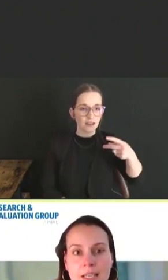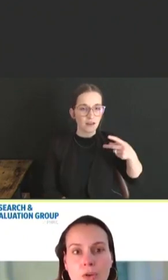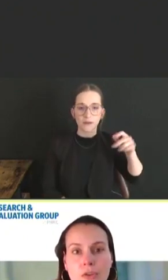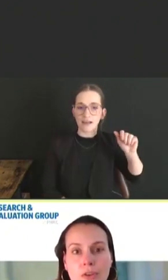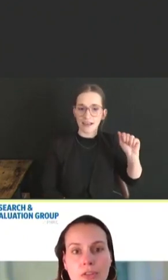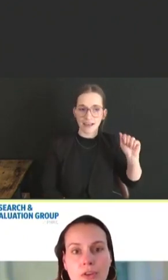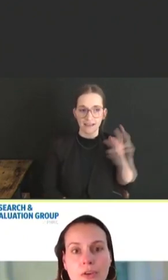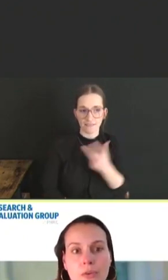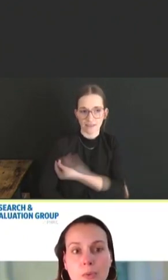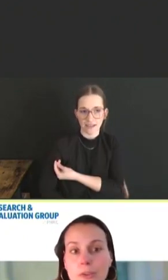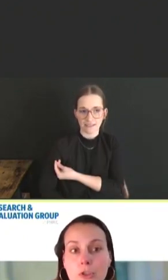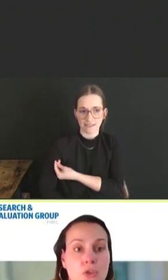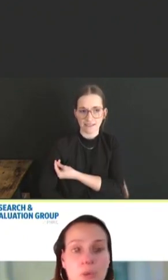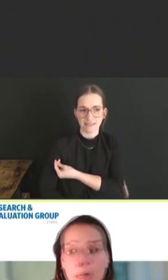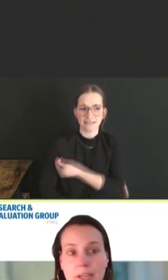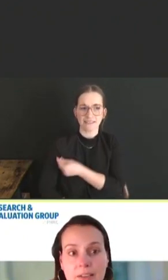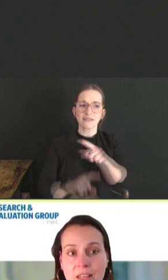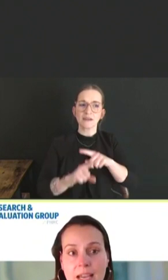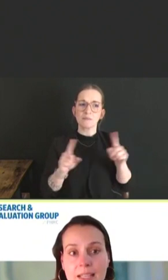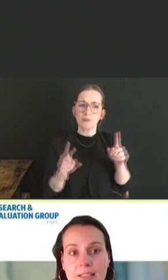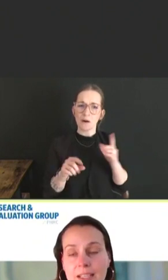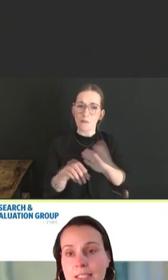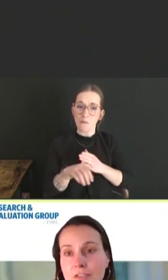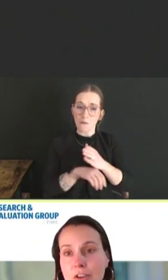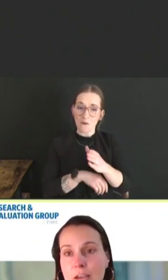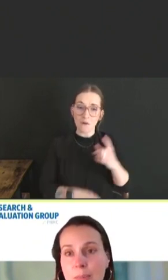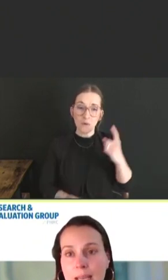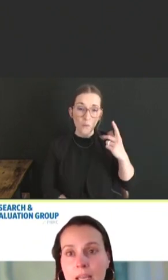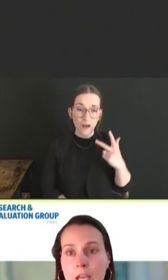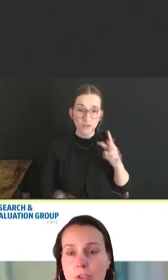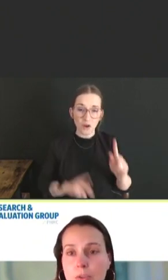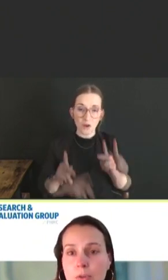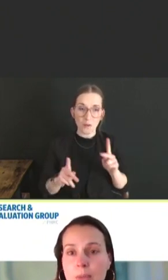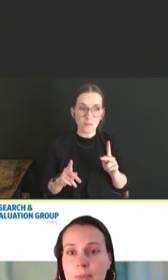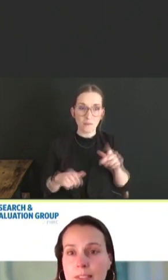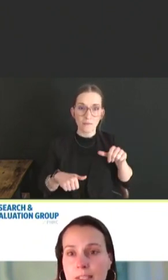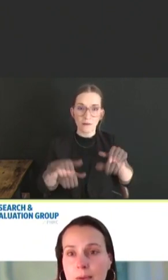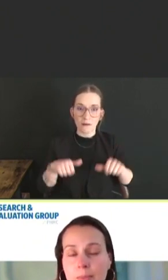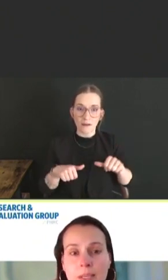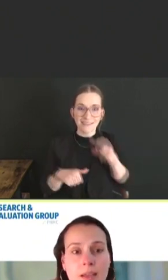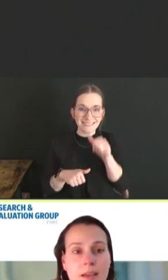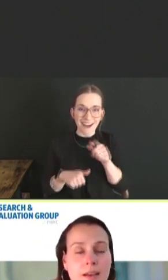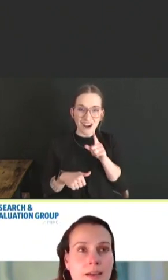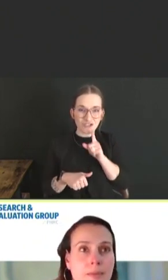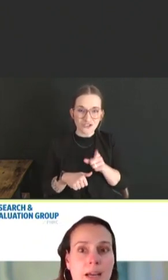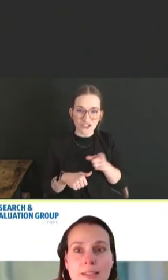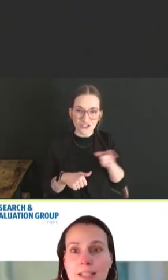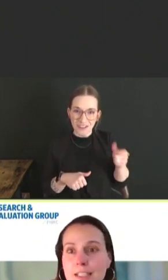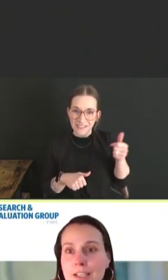that over a third weren't sure if they had the vaccine for Hep A. So, there may be some identity,